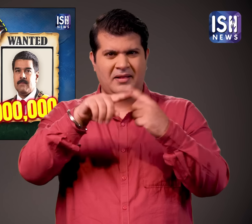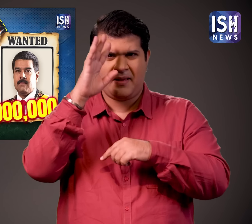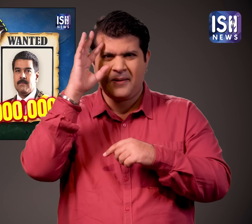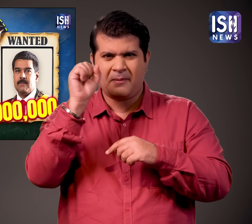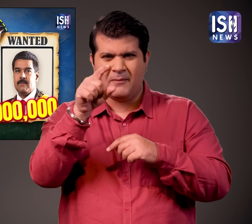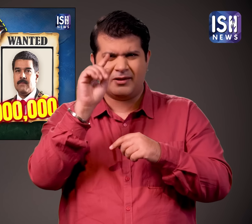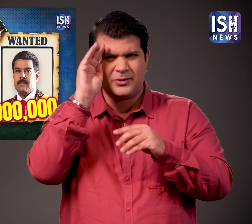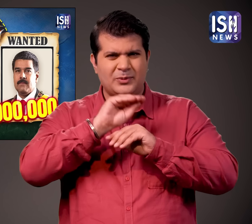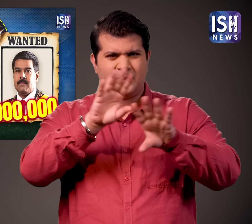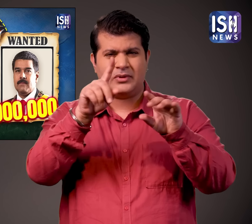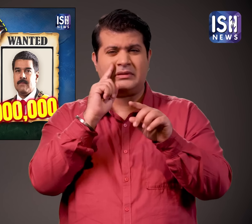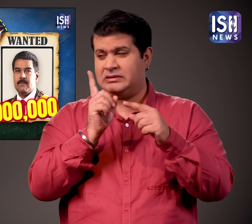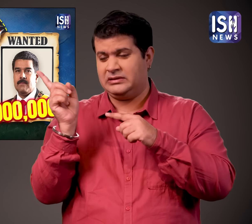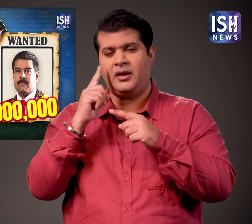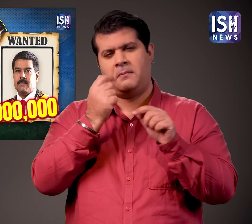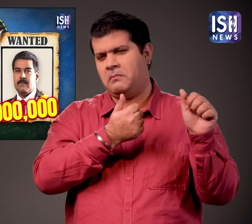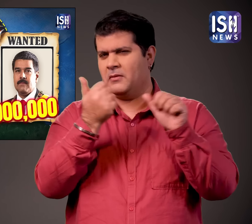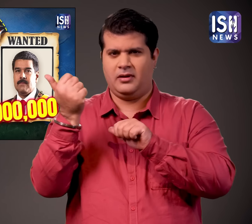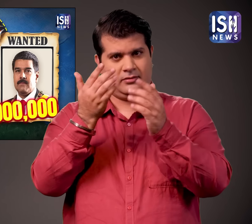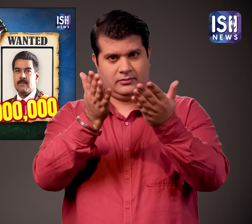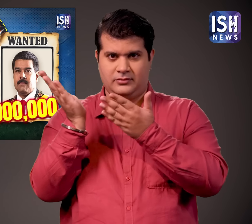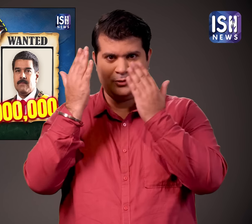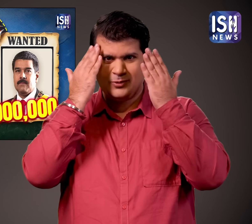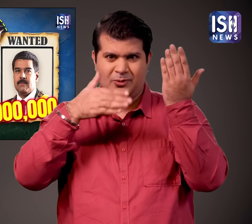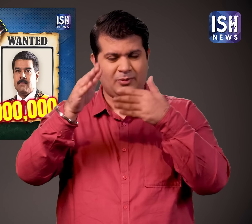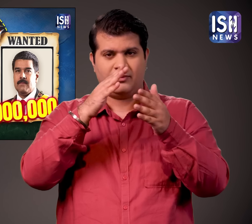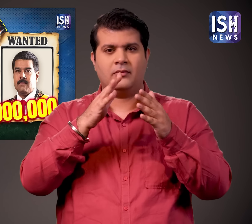You might remember this. If you don't, you can go back and watch it.